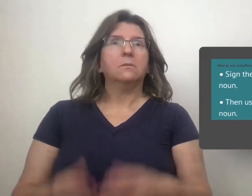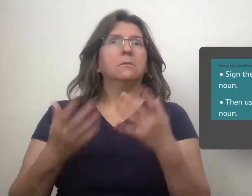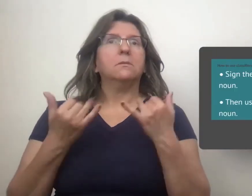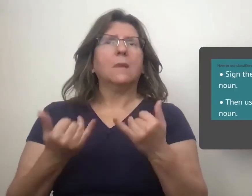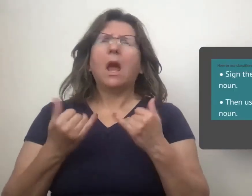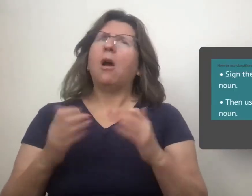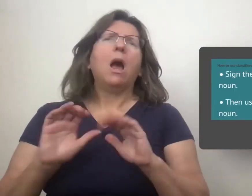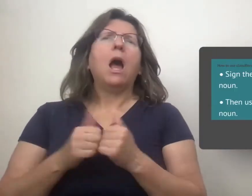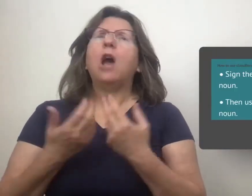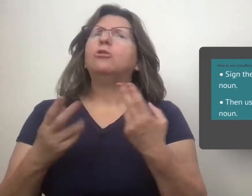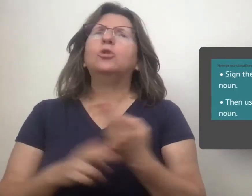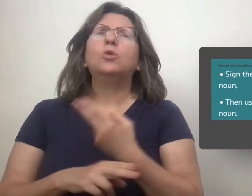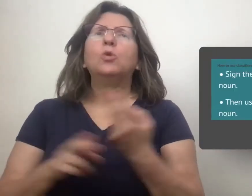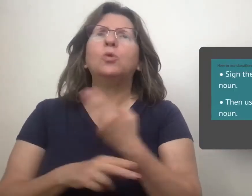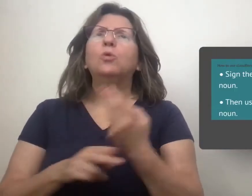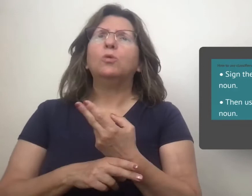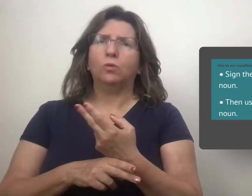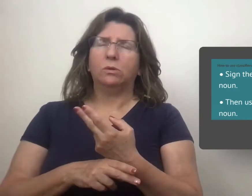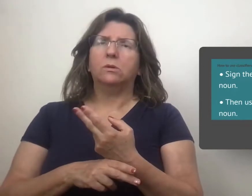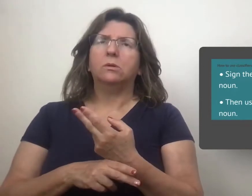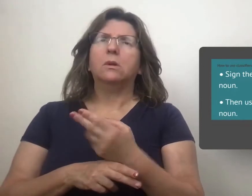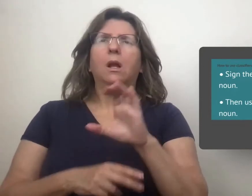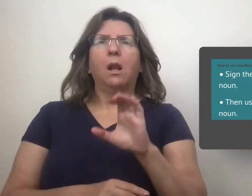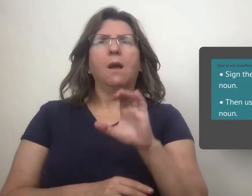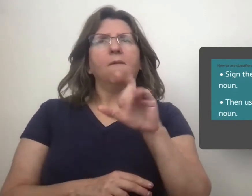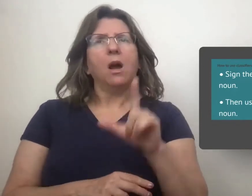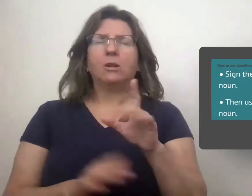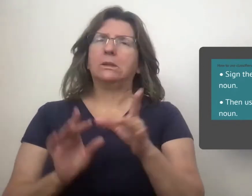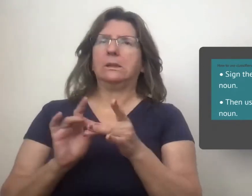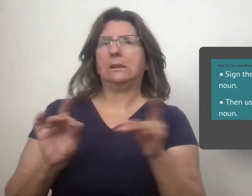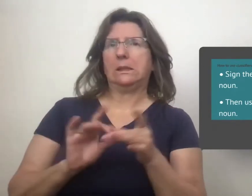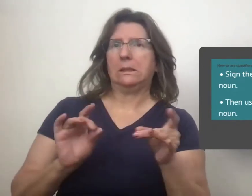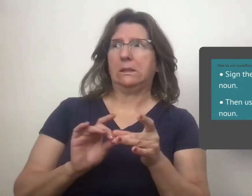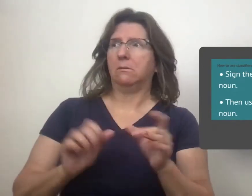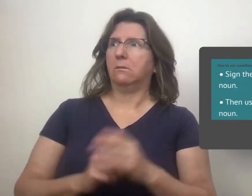How are classifiers incorporated into an ASL sentence?